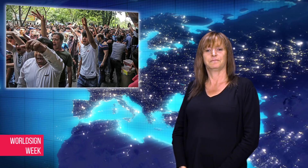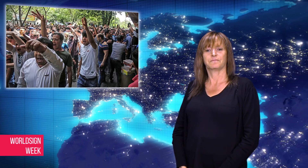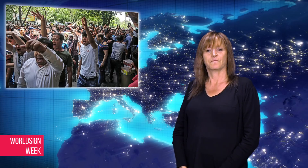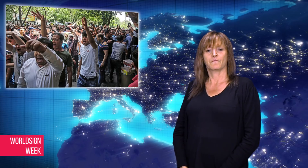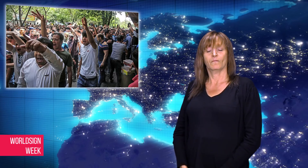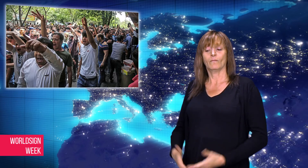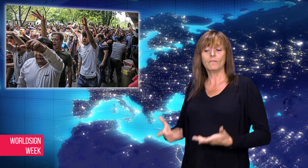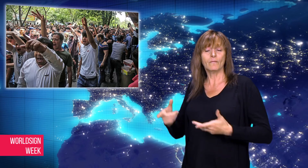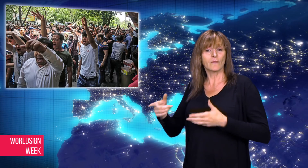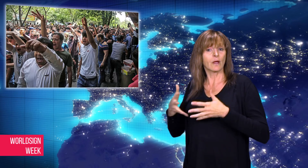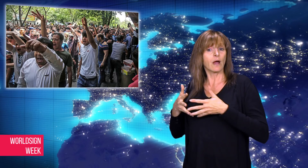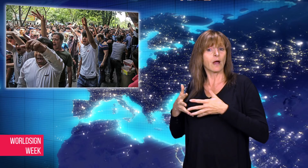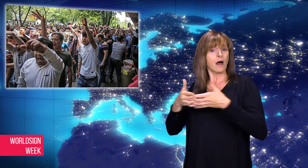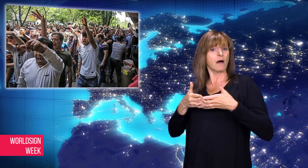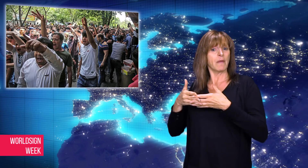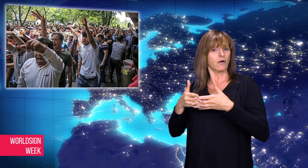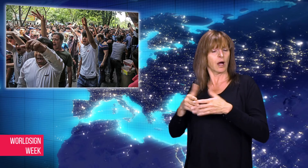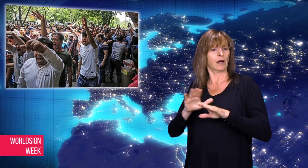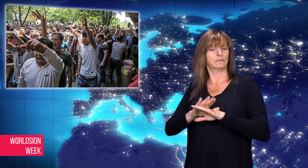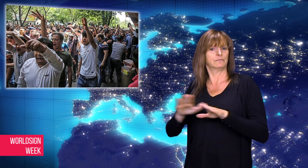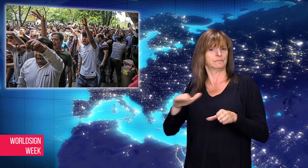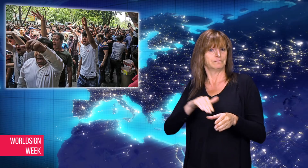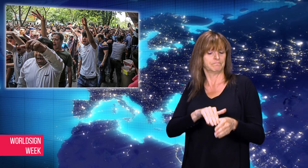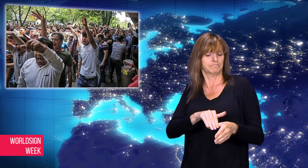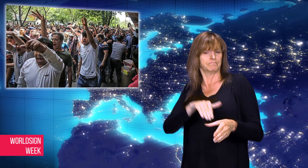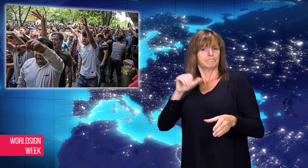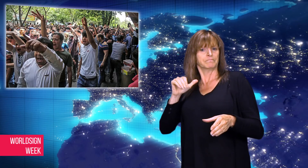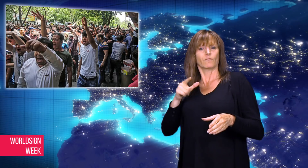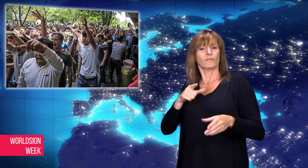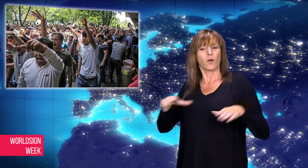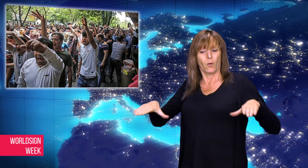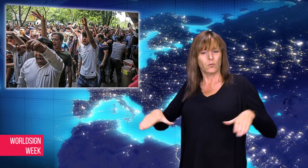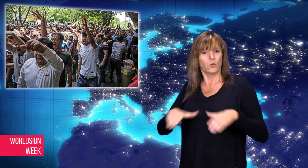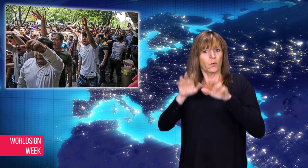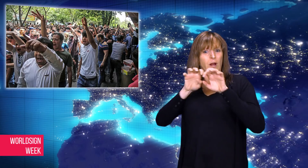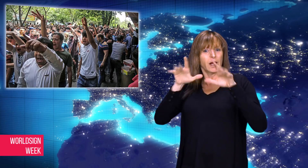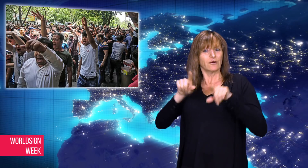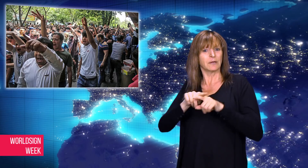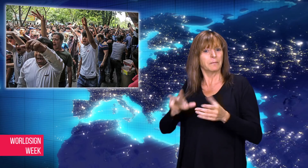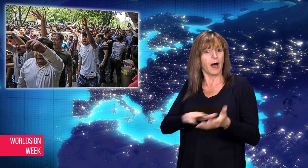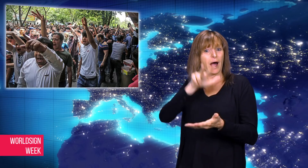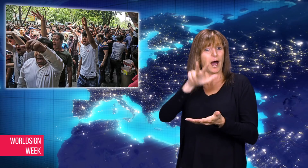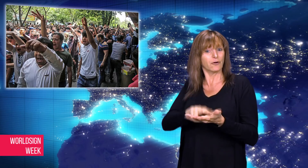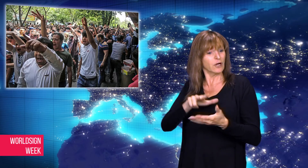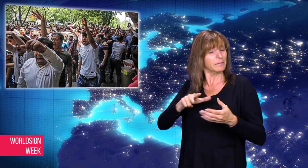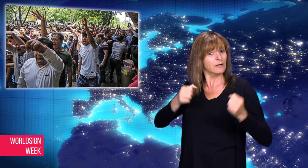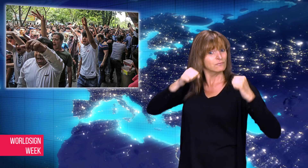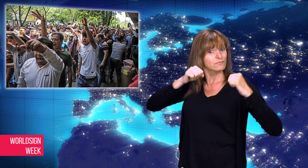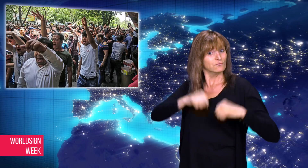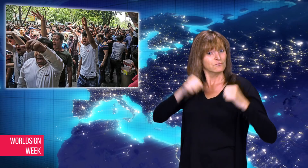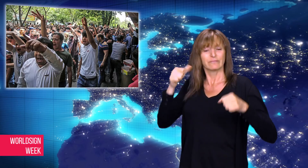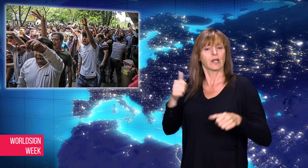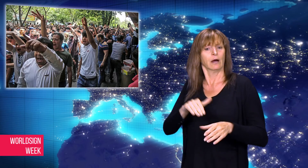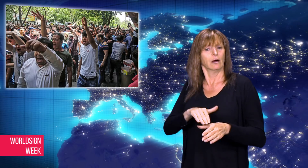withdraw to avoid sanctions from the U.S. As result, this has weakened